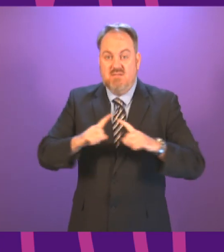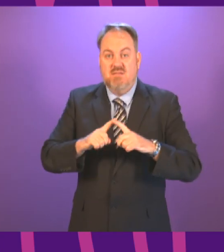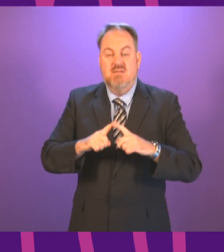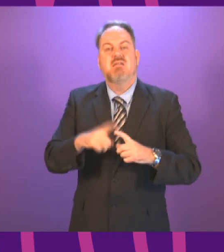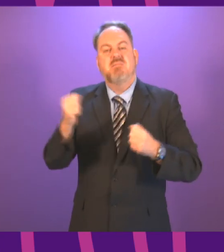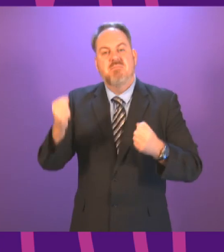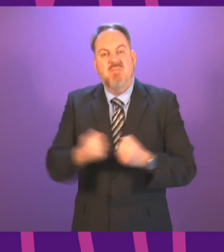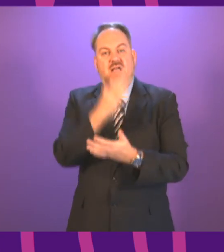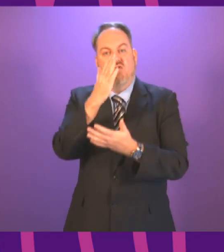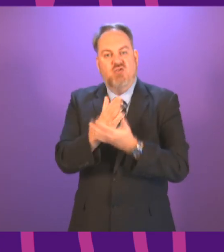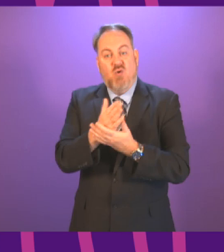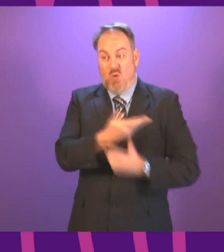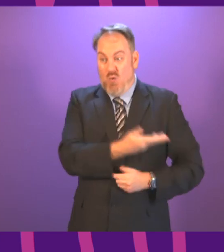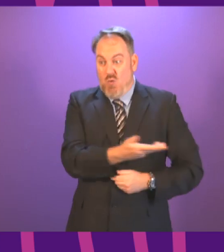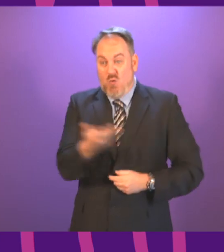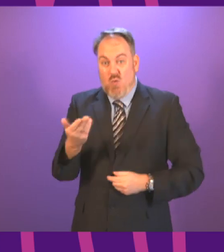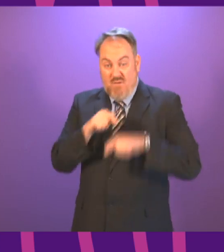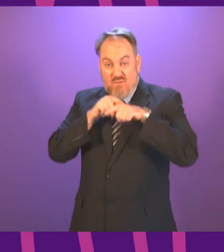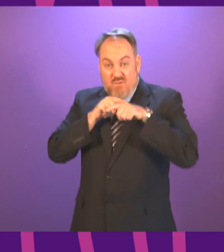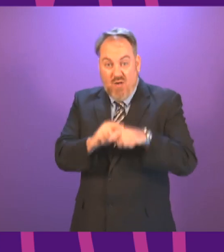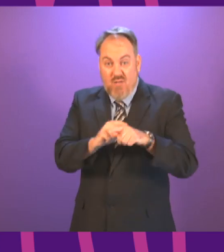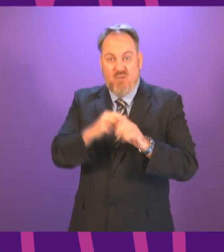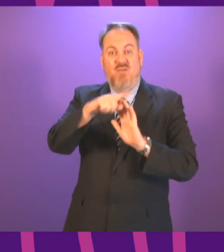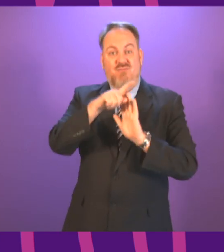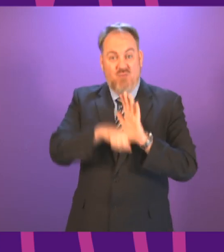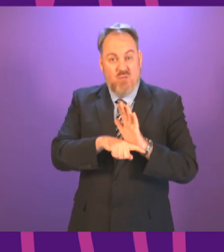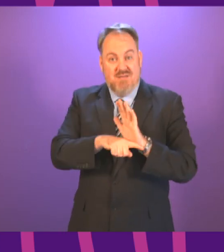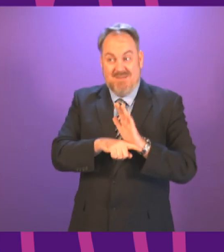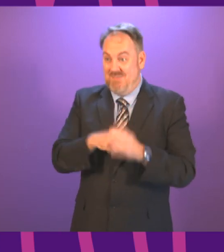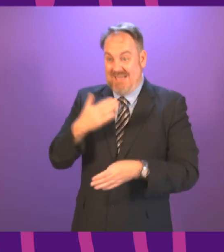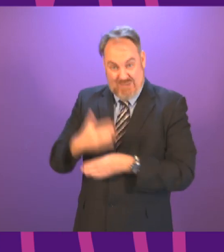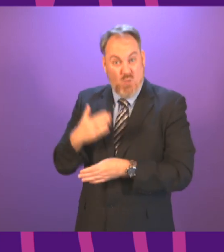restrictions is for everybody to abide by the rules. That is having an impact and I